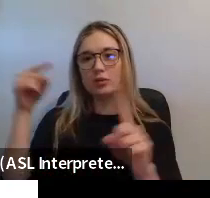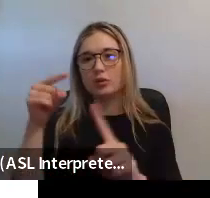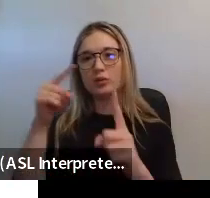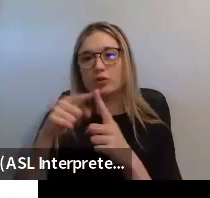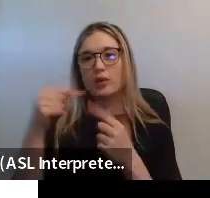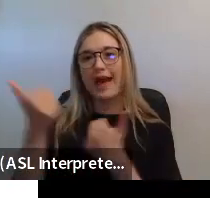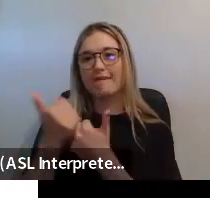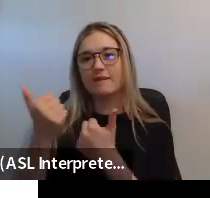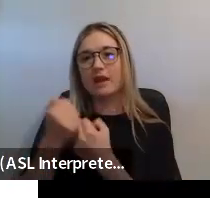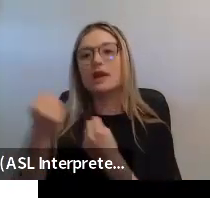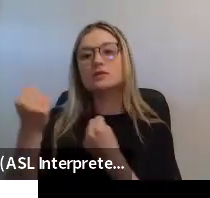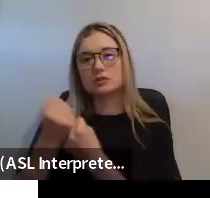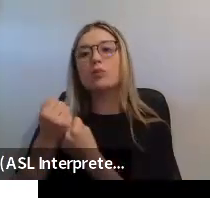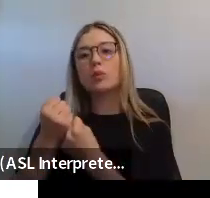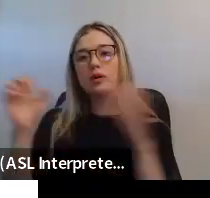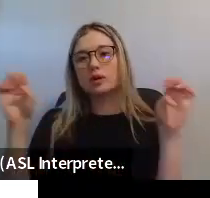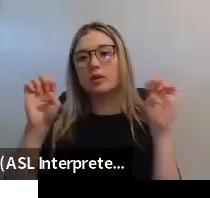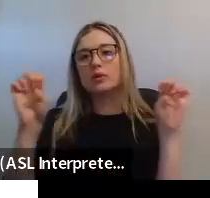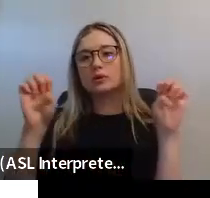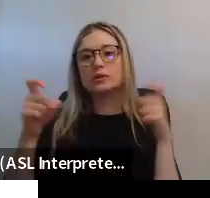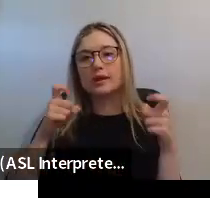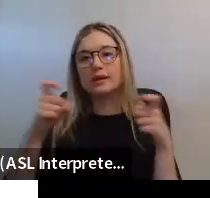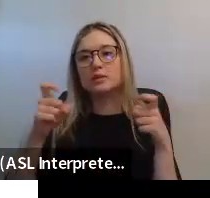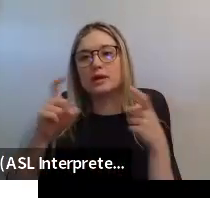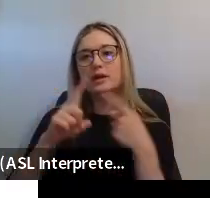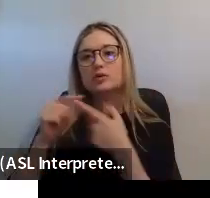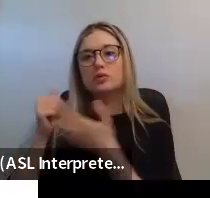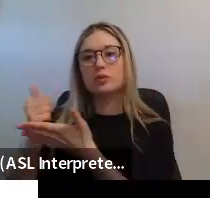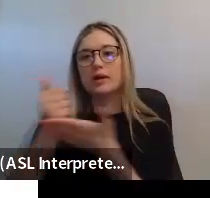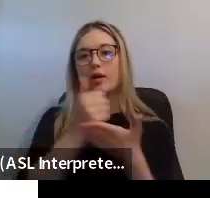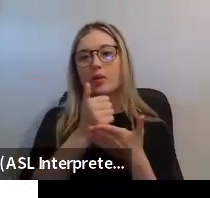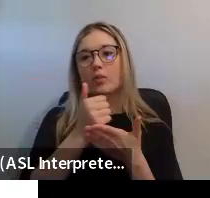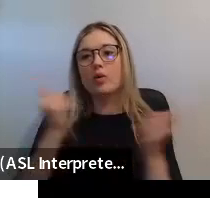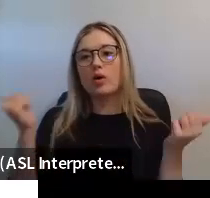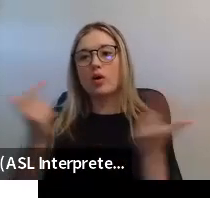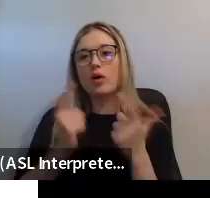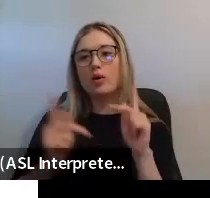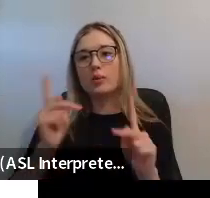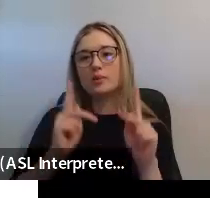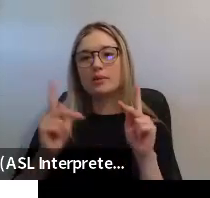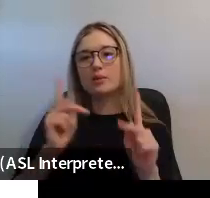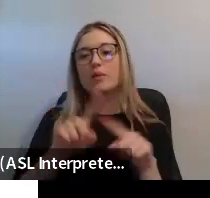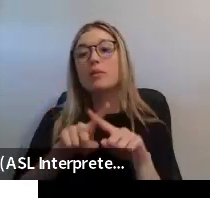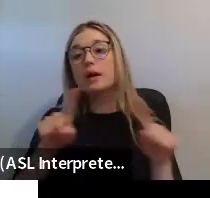Index Mission is to advocate for and support emergency management efforts.